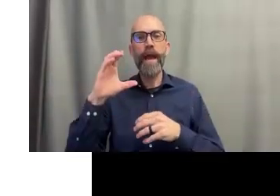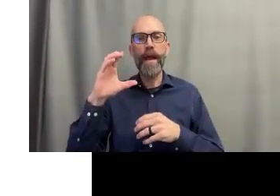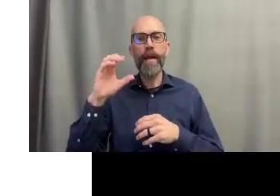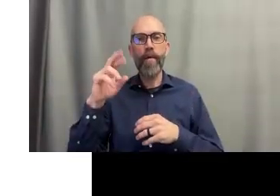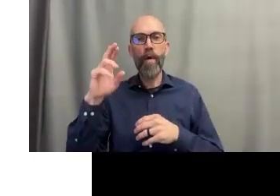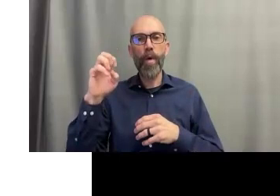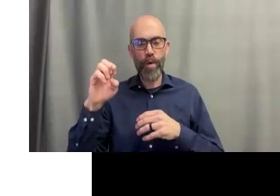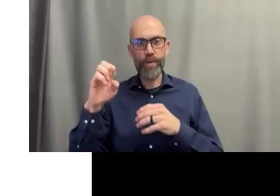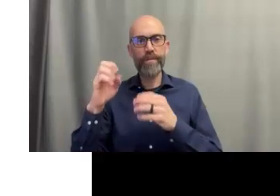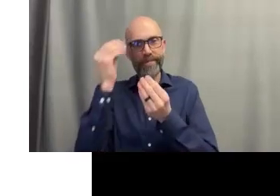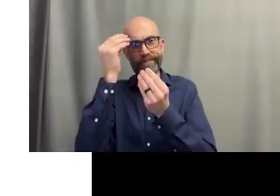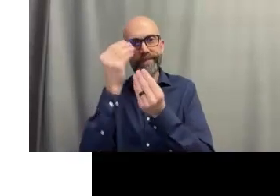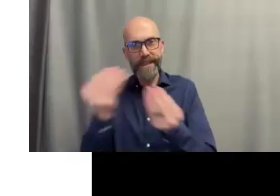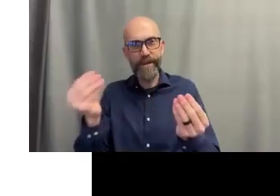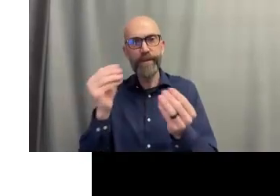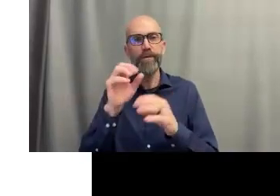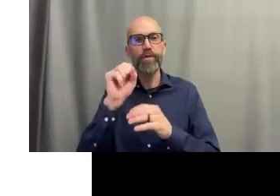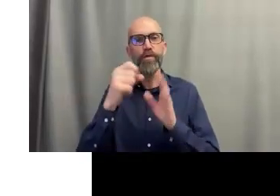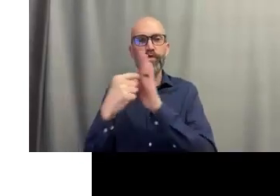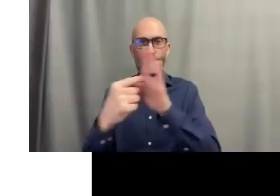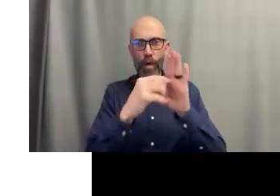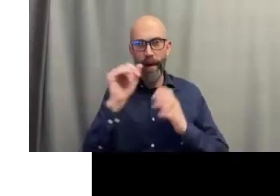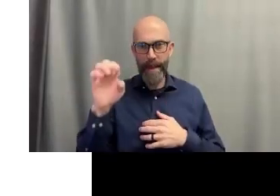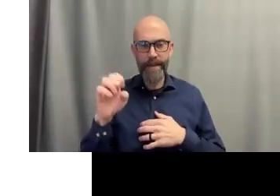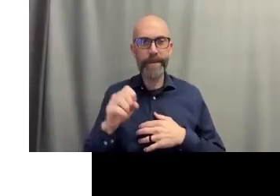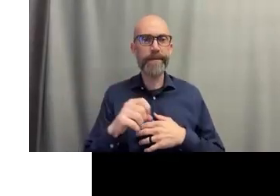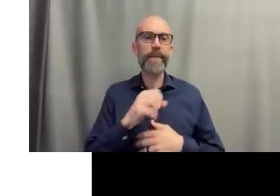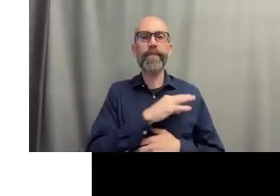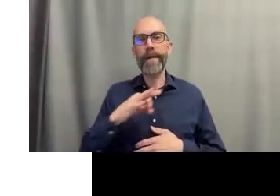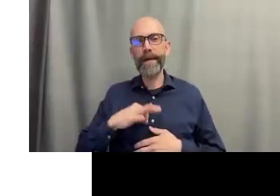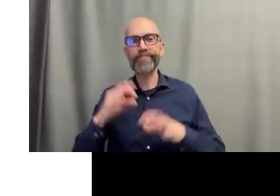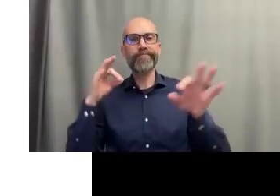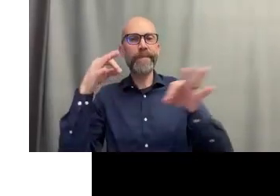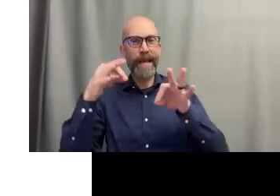So faculty kind of describe their process, their use of the OER,